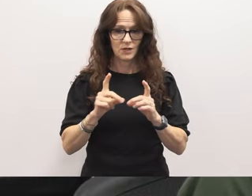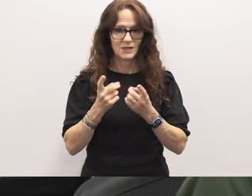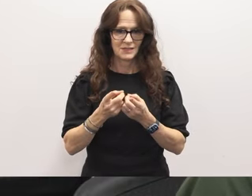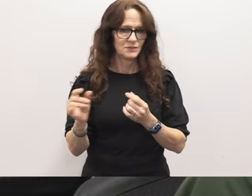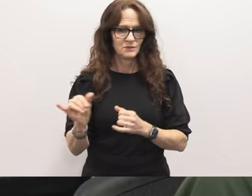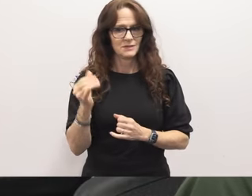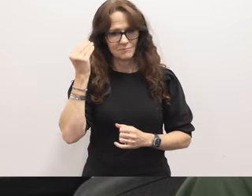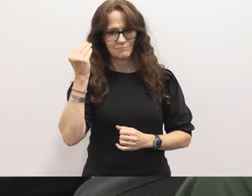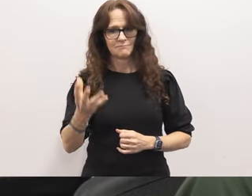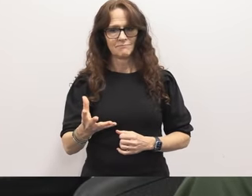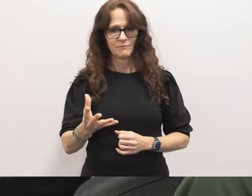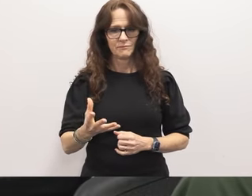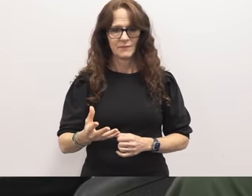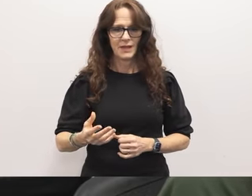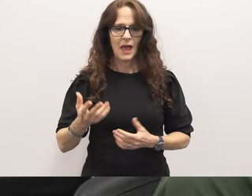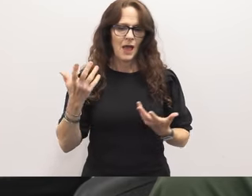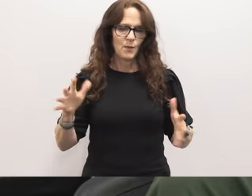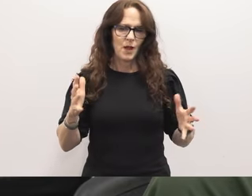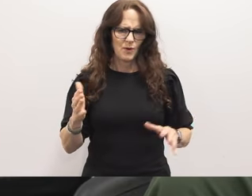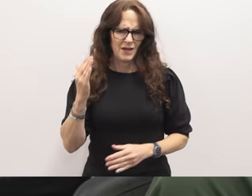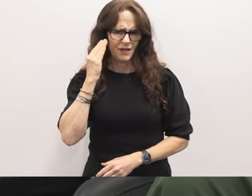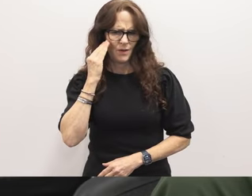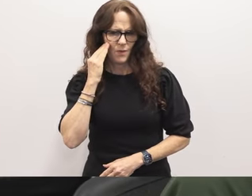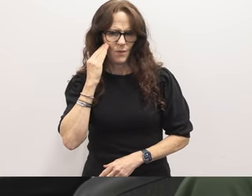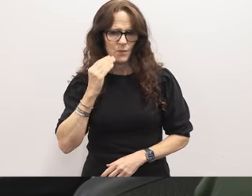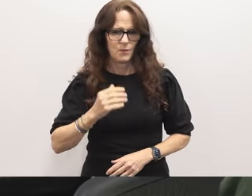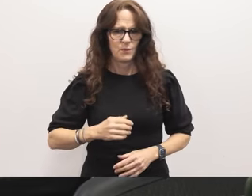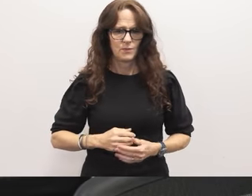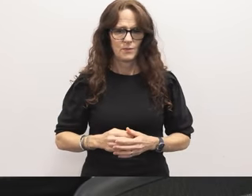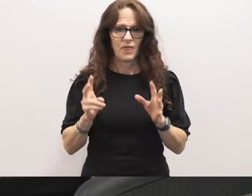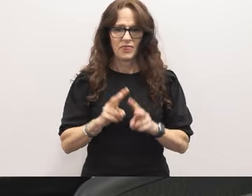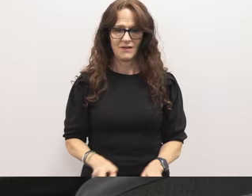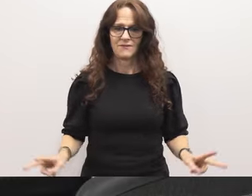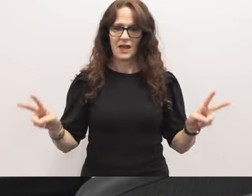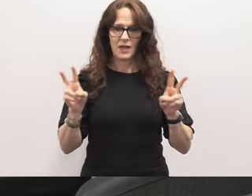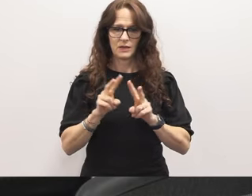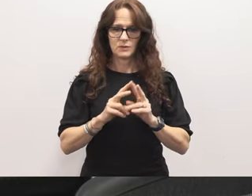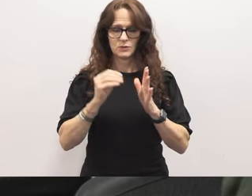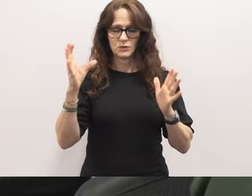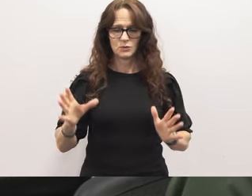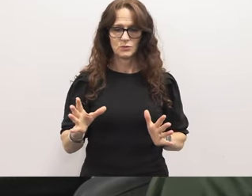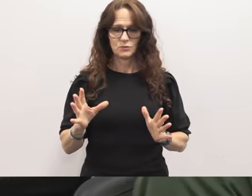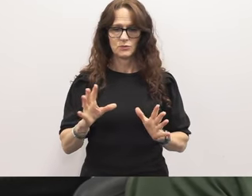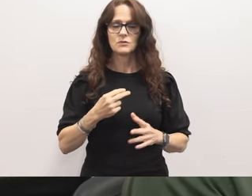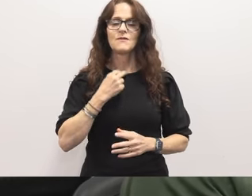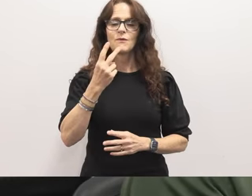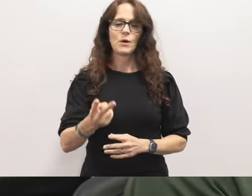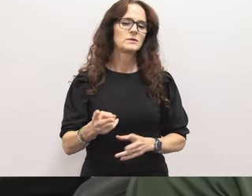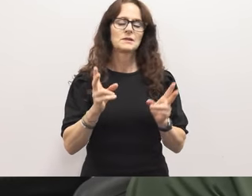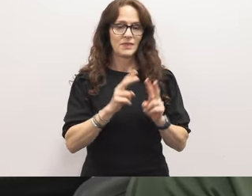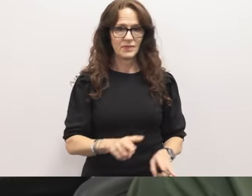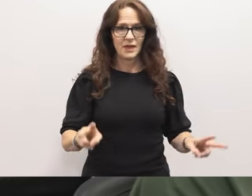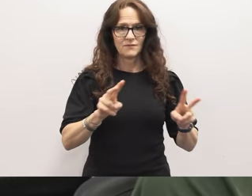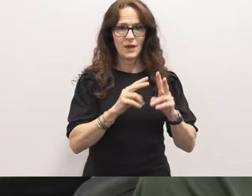and I'm just repeating what I think we all know, the values, student voice, the values, equality,